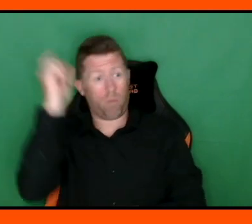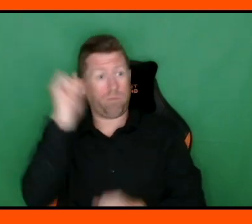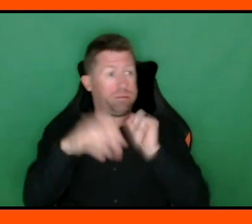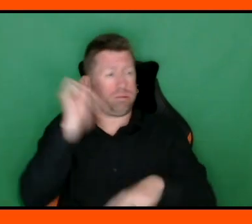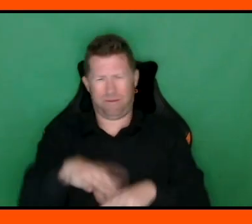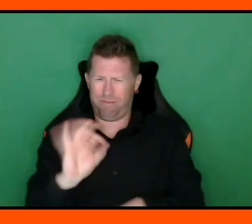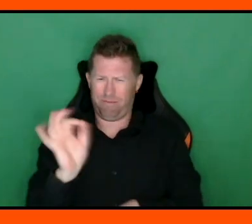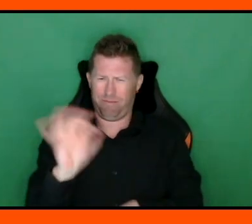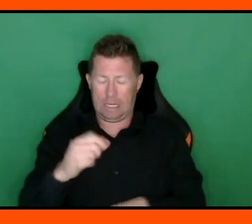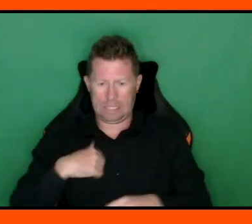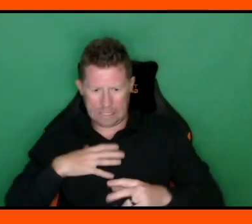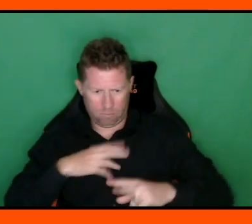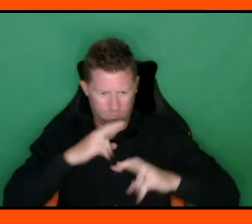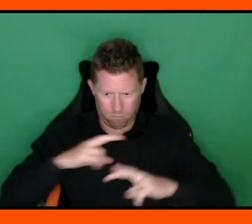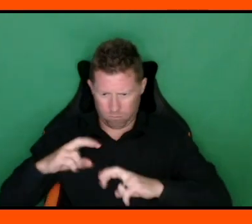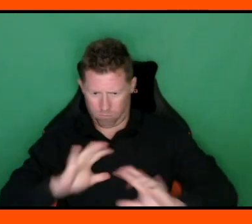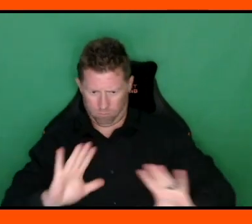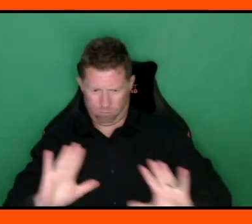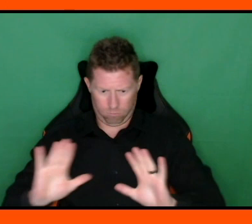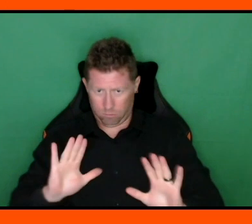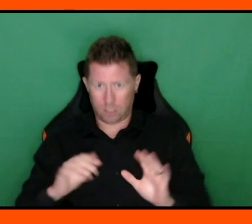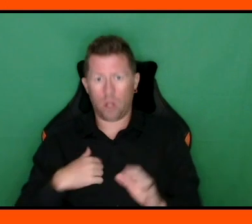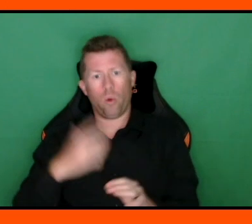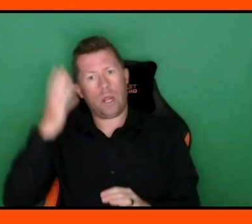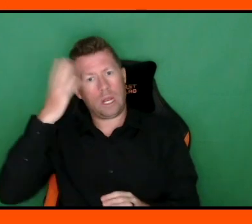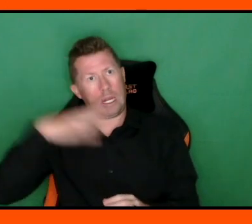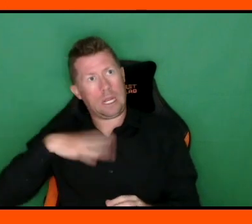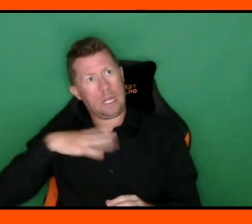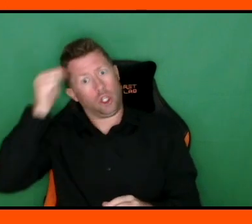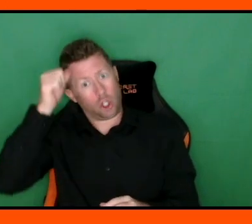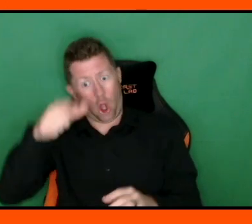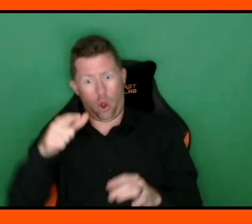to complete the form we’ve limited support so we need to undertake extensive testing